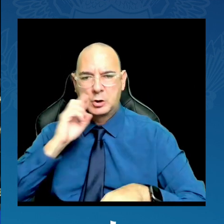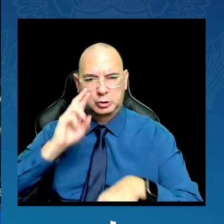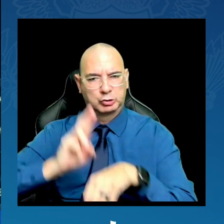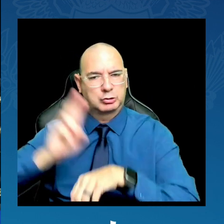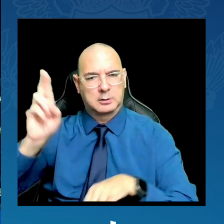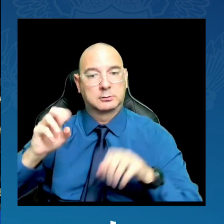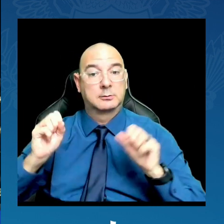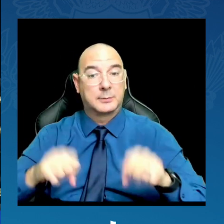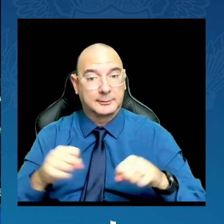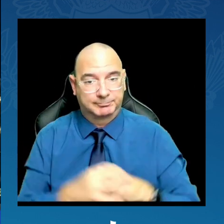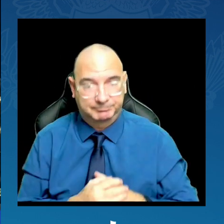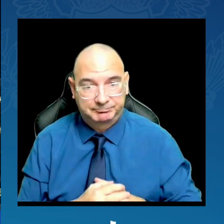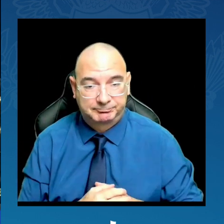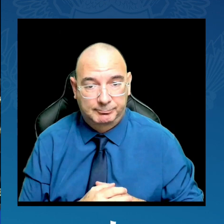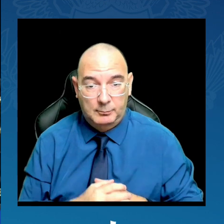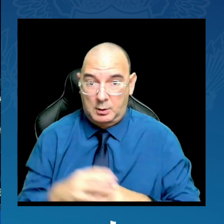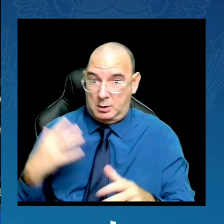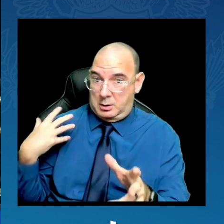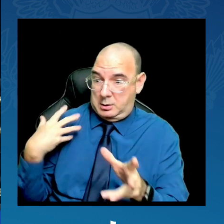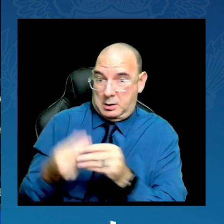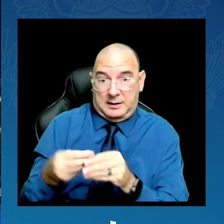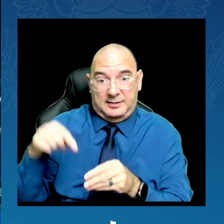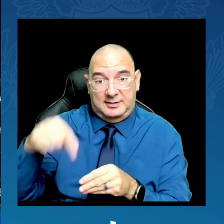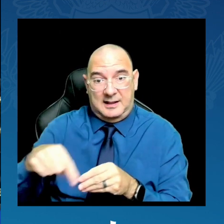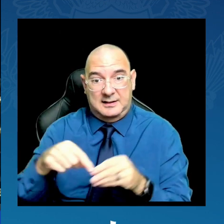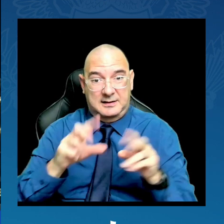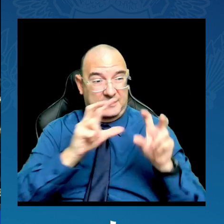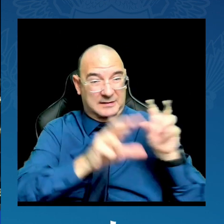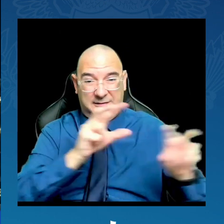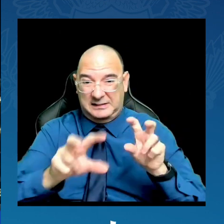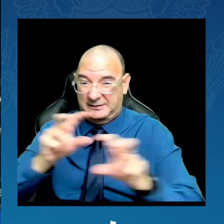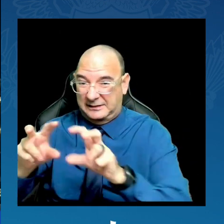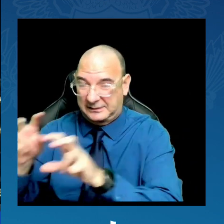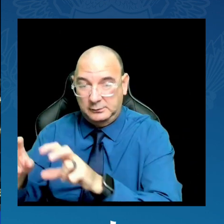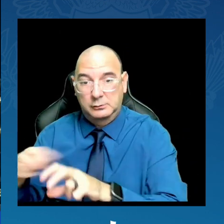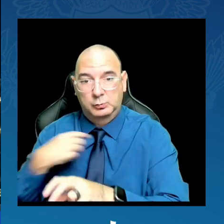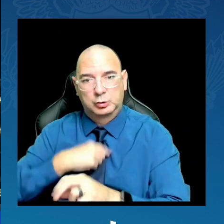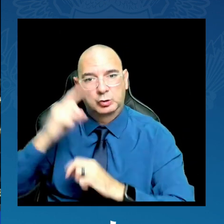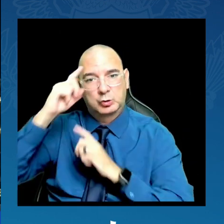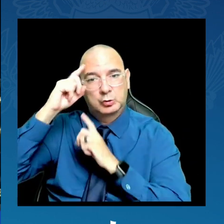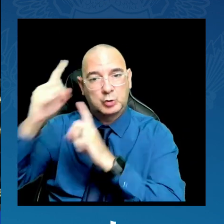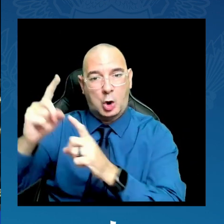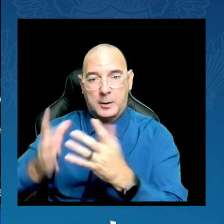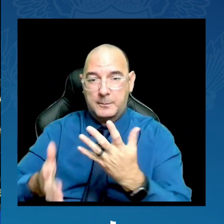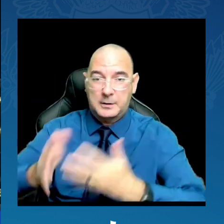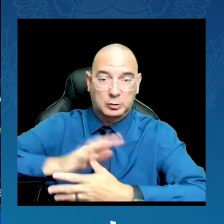for delivering on the administration's priorities. Thanks. The Vice President: Thank you. And as we often say.